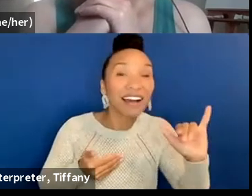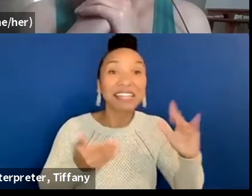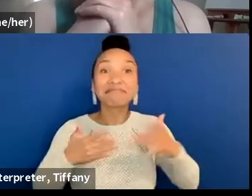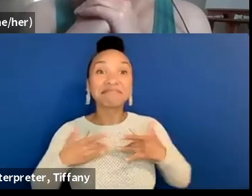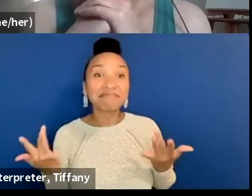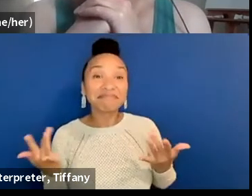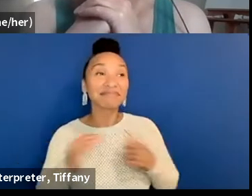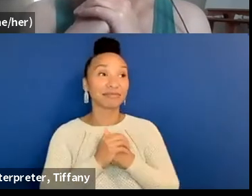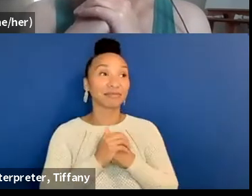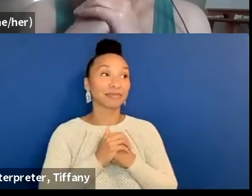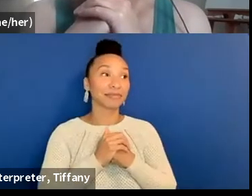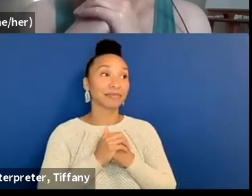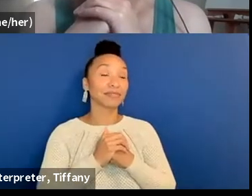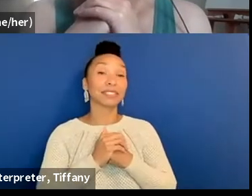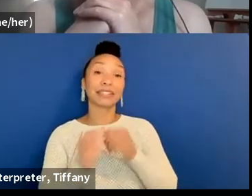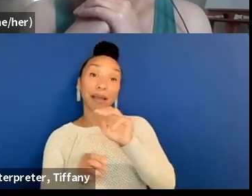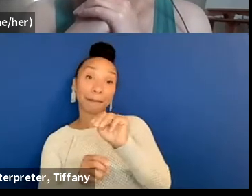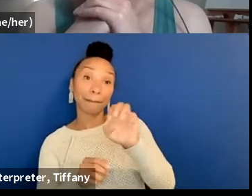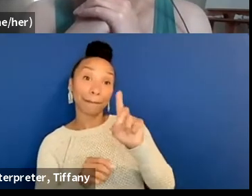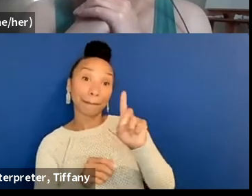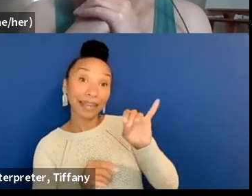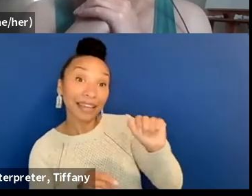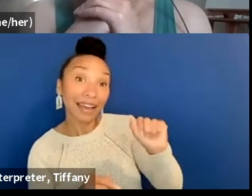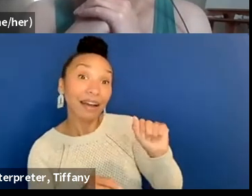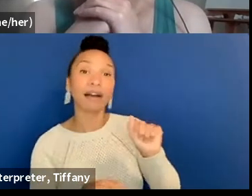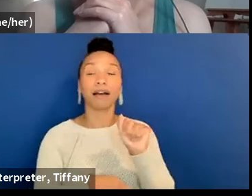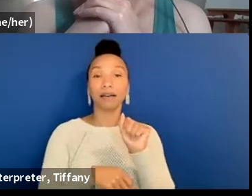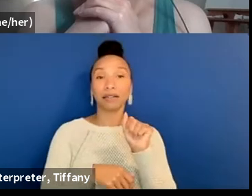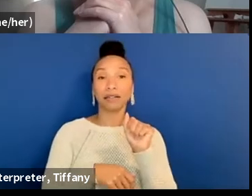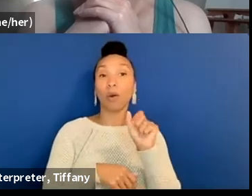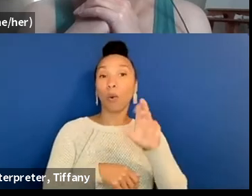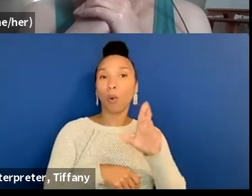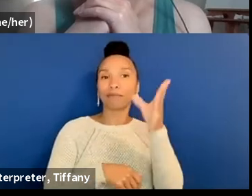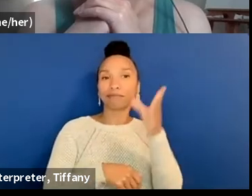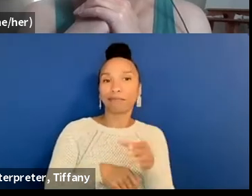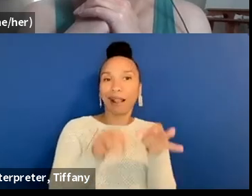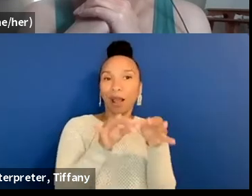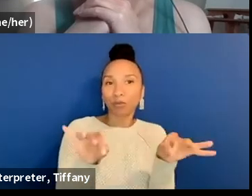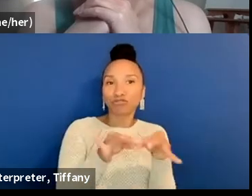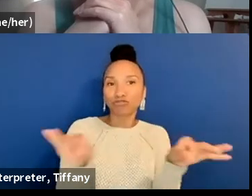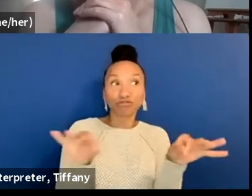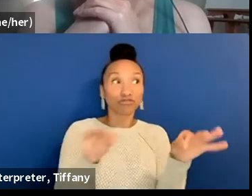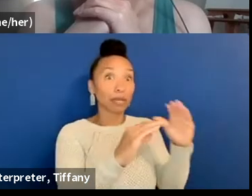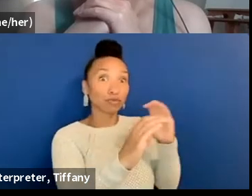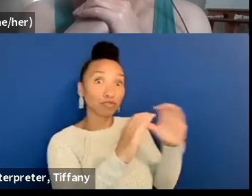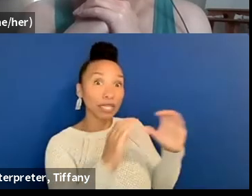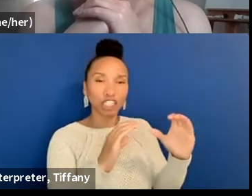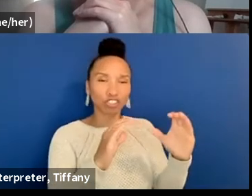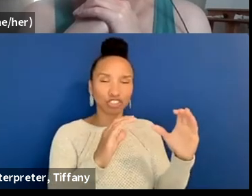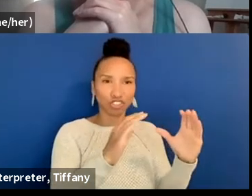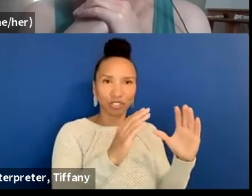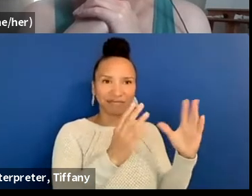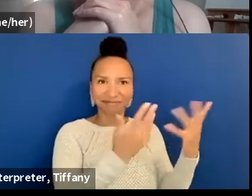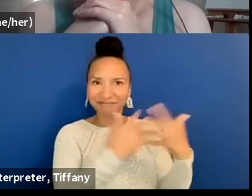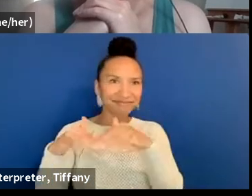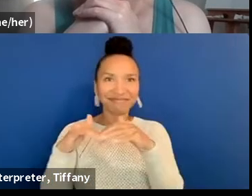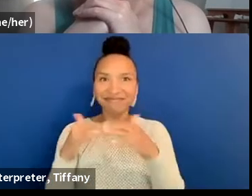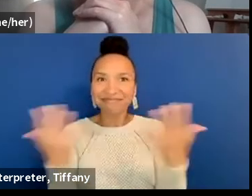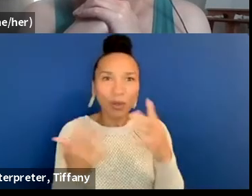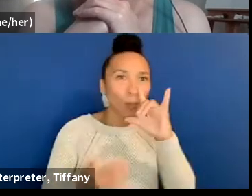Kirya Traber (she/her): awesome, thank you for sharing with us this is curious speaking your your your journey from trepidation to new experiments inform.